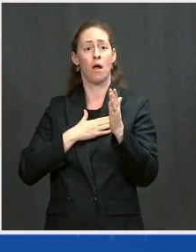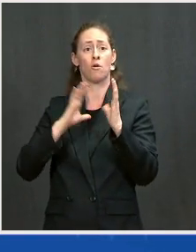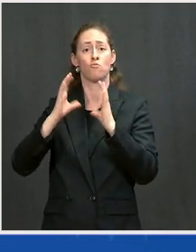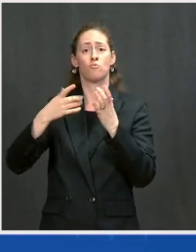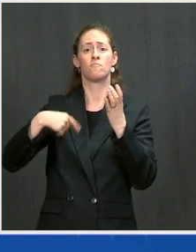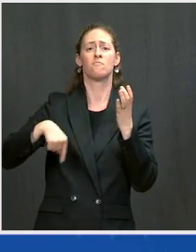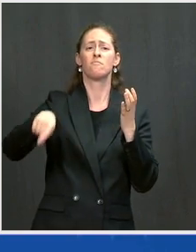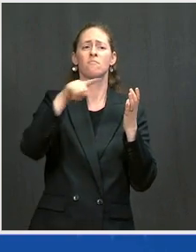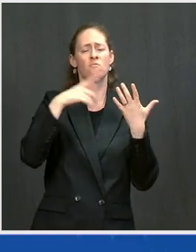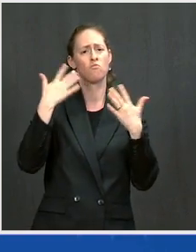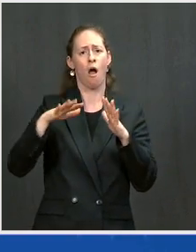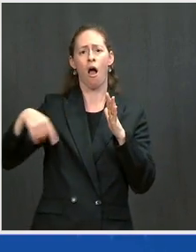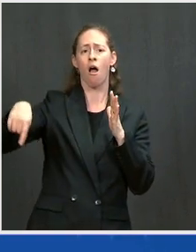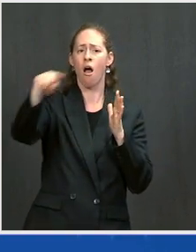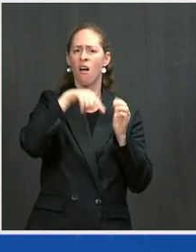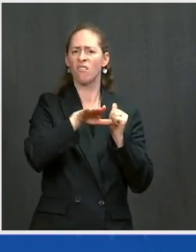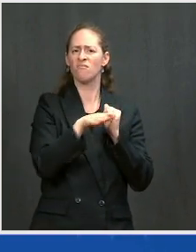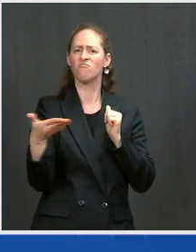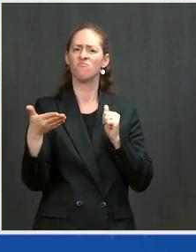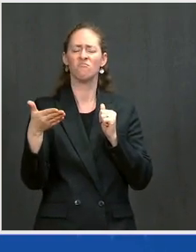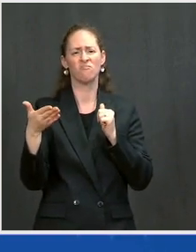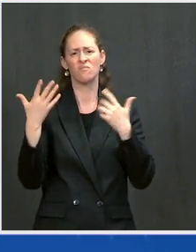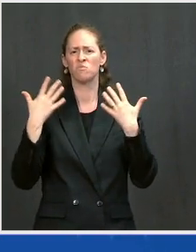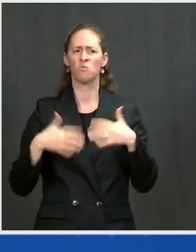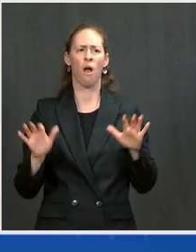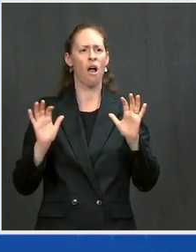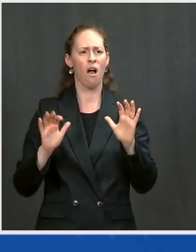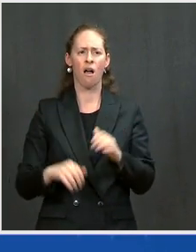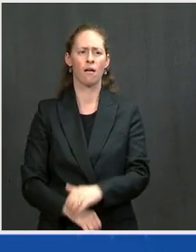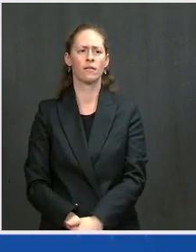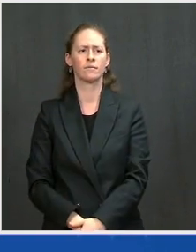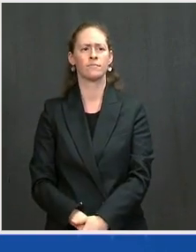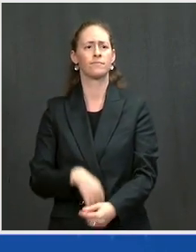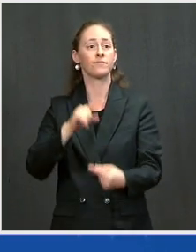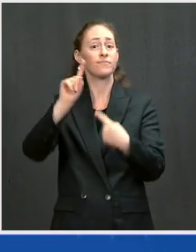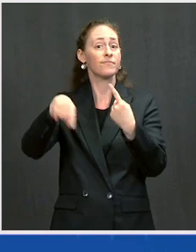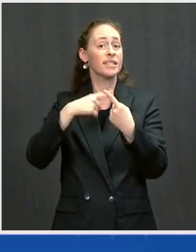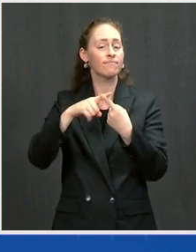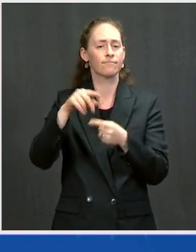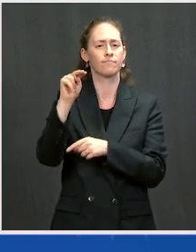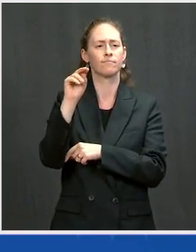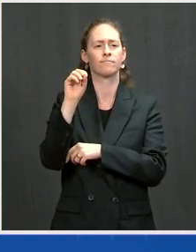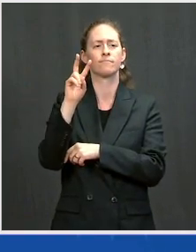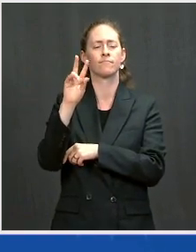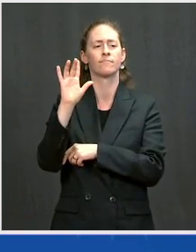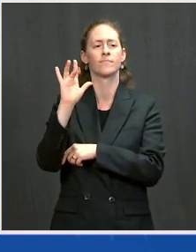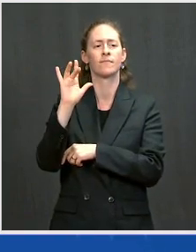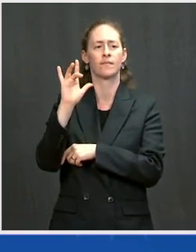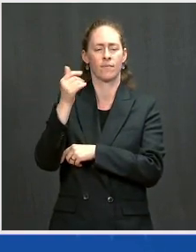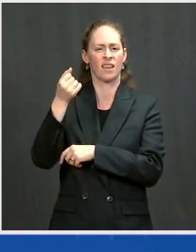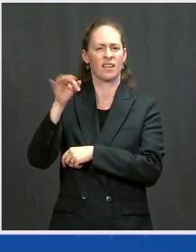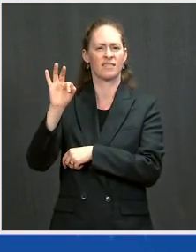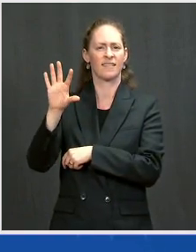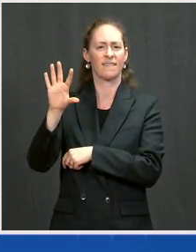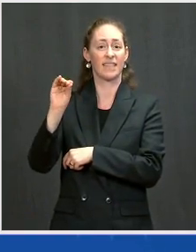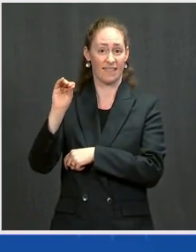So, on the morning of November 25th, 1950, mounted on the decks of the tanks,